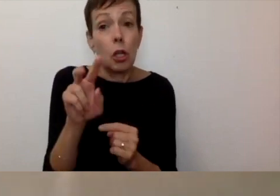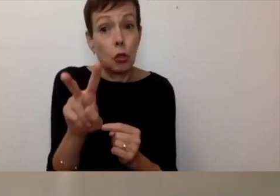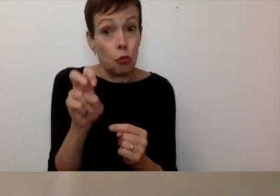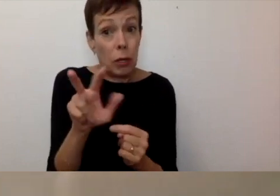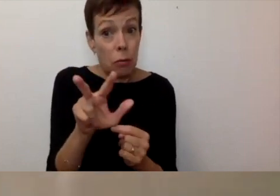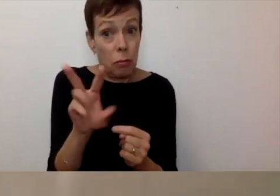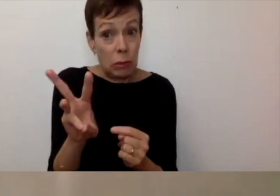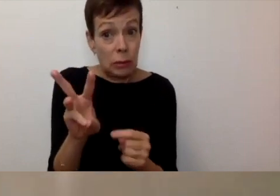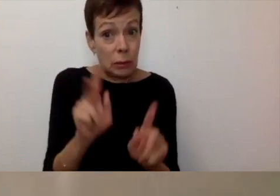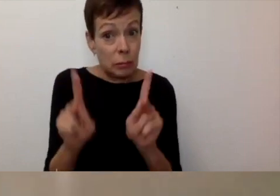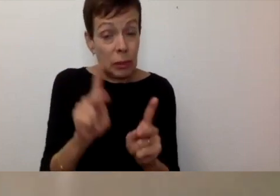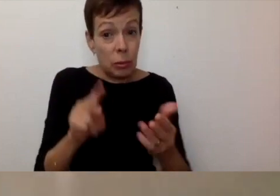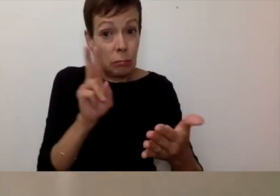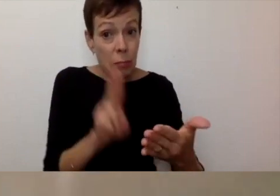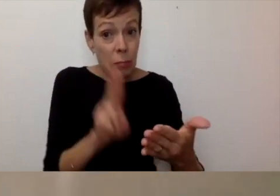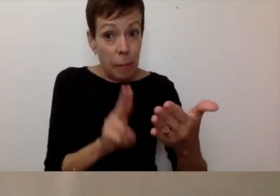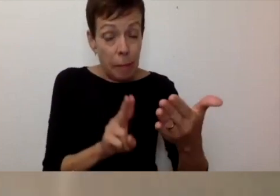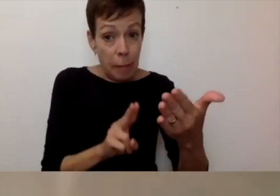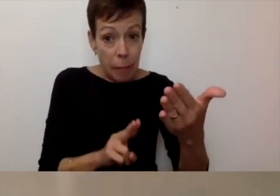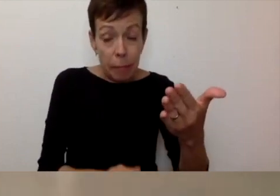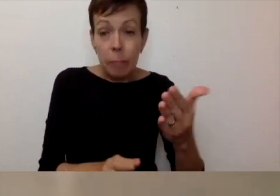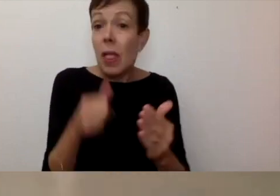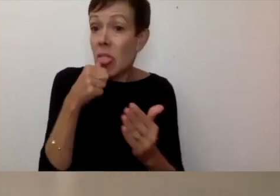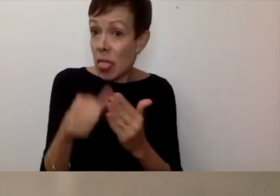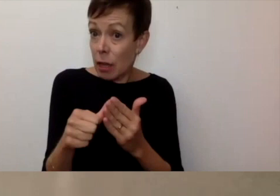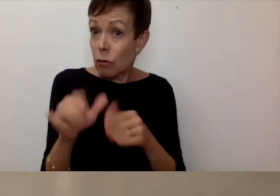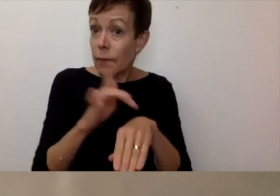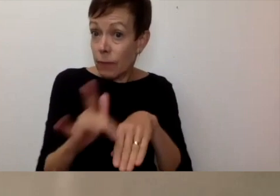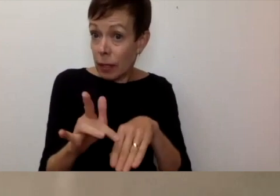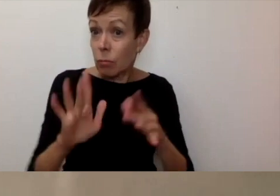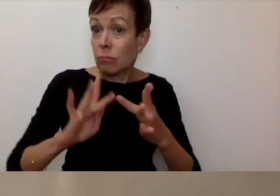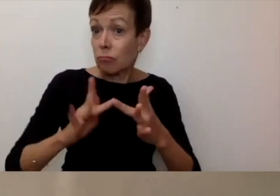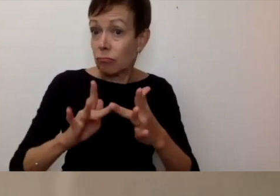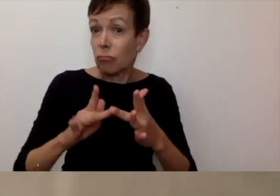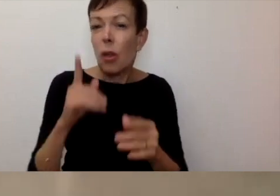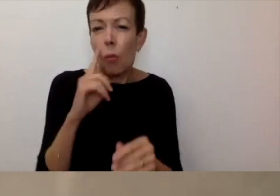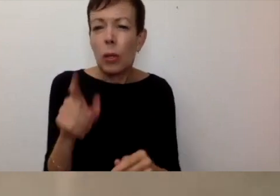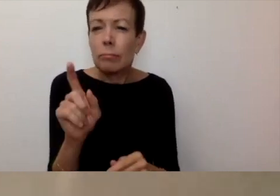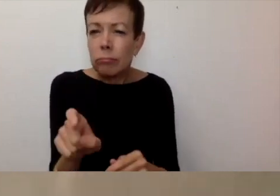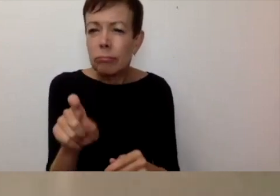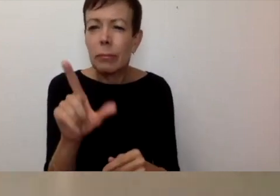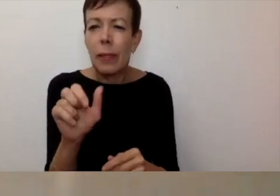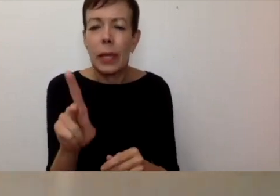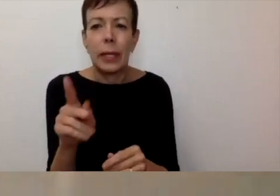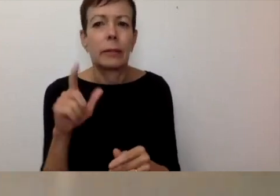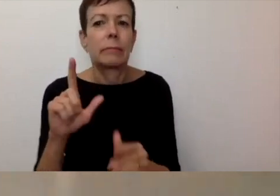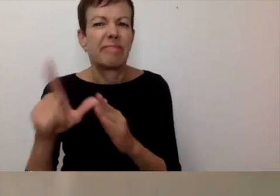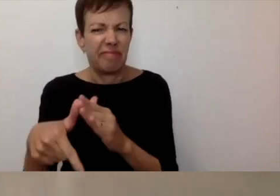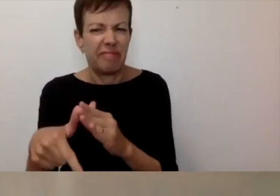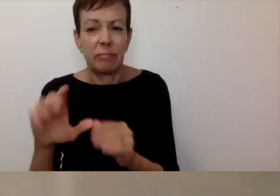signatures but the letter is available online uh the link will be shared in the chat and uh later on with the follow-up email